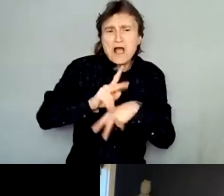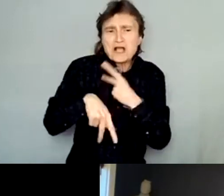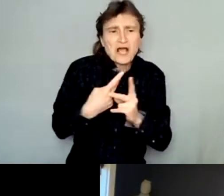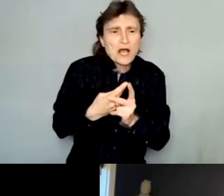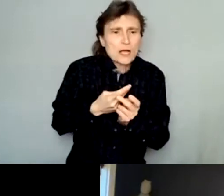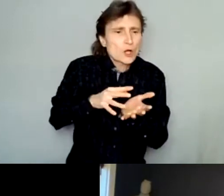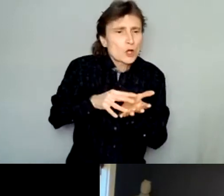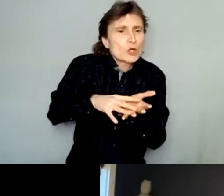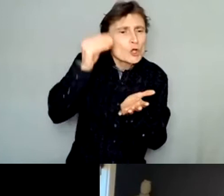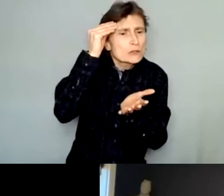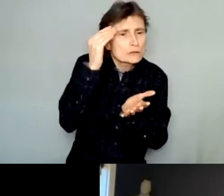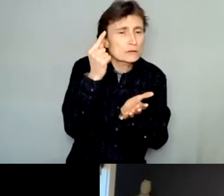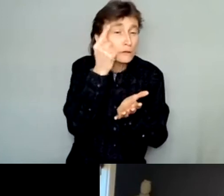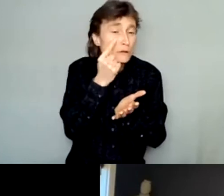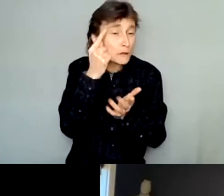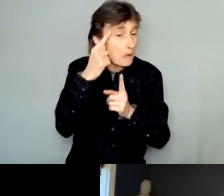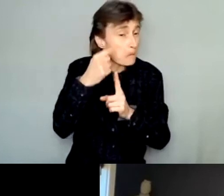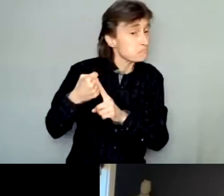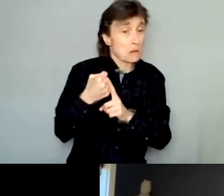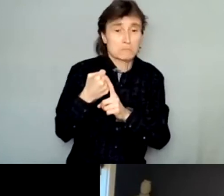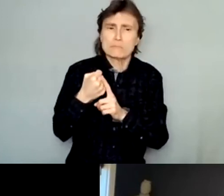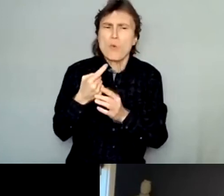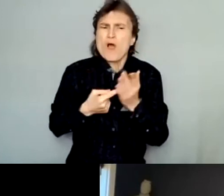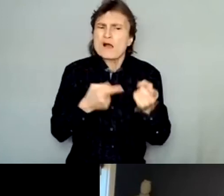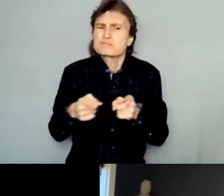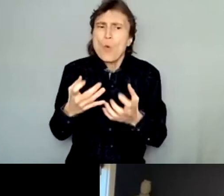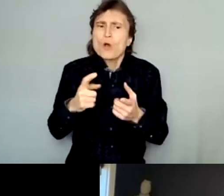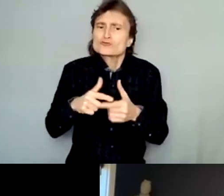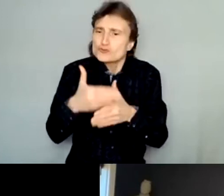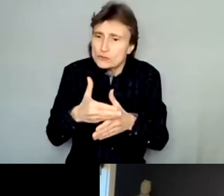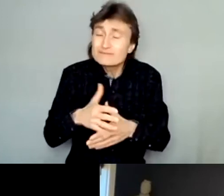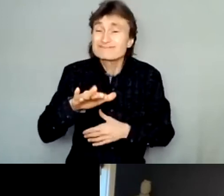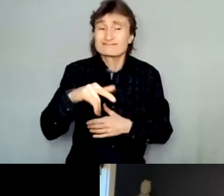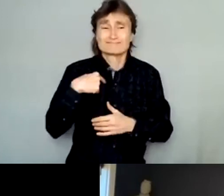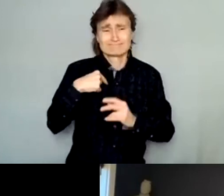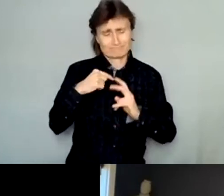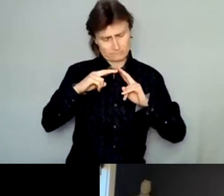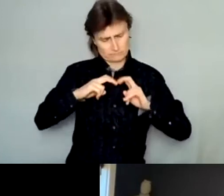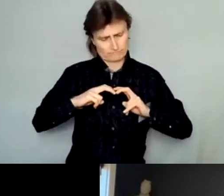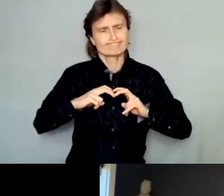And I think the insight that I have is, I've always believed in the value of knowledge,